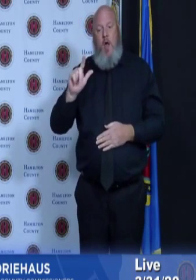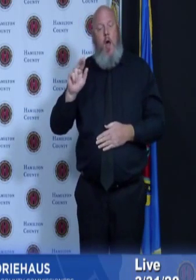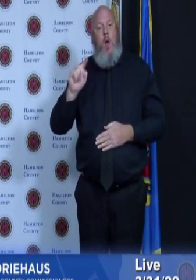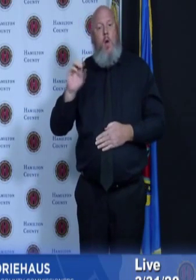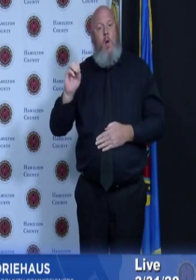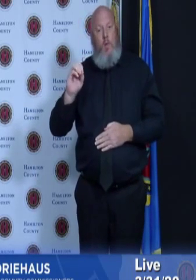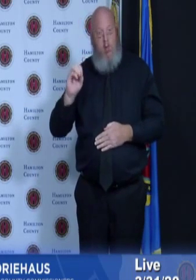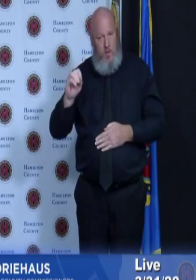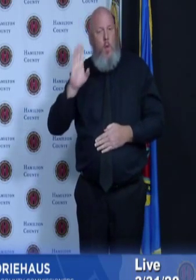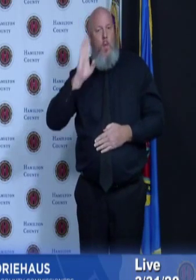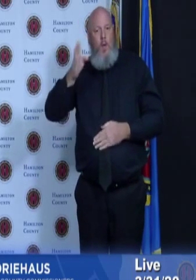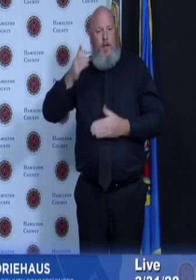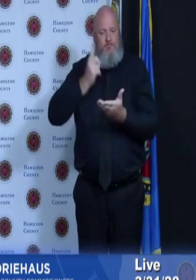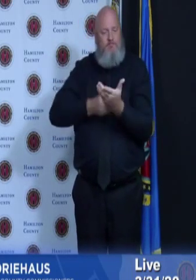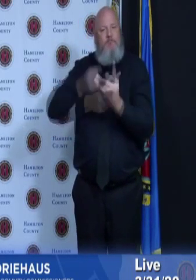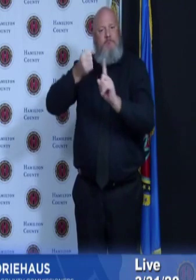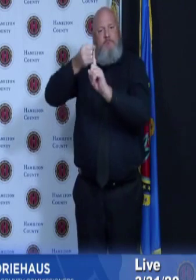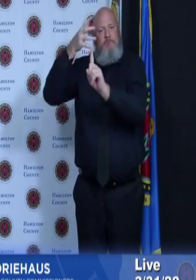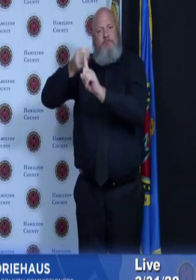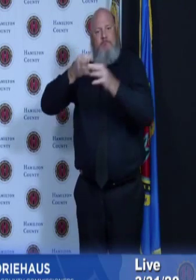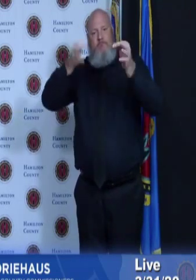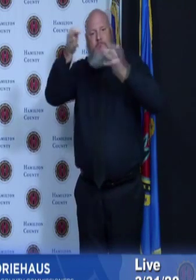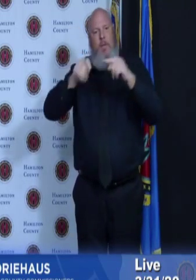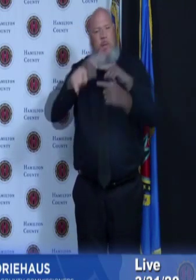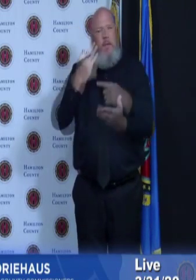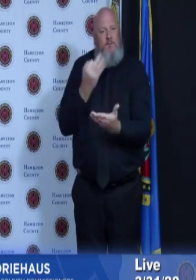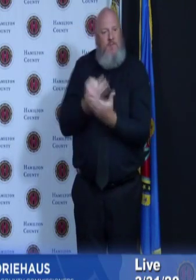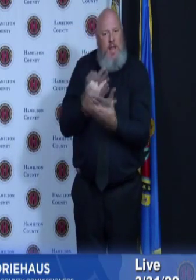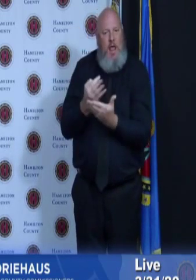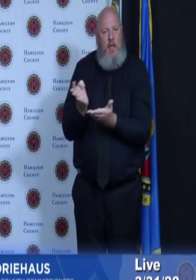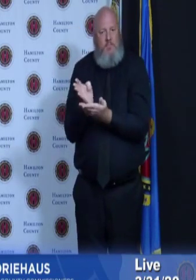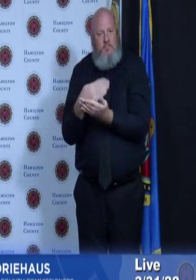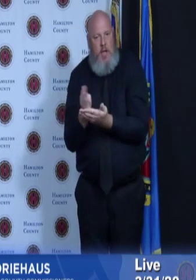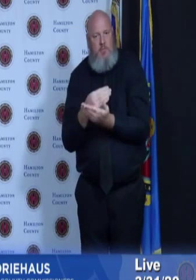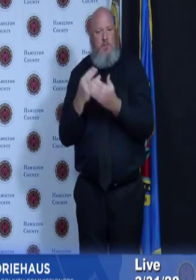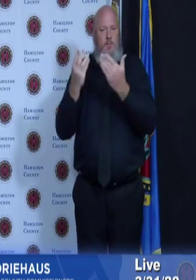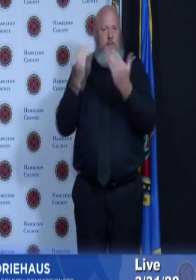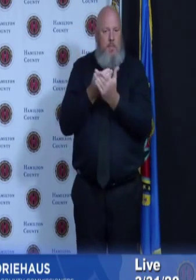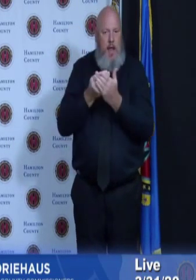primary election going on in Hamilton County voting by mail has been extended